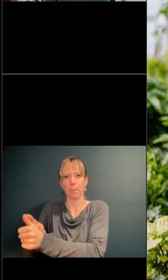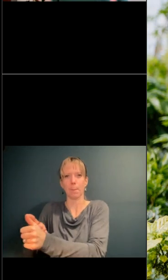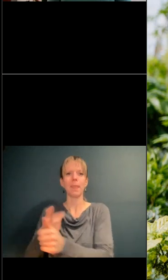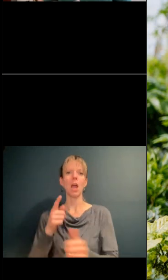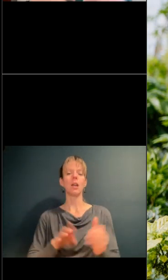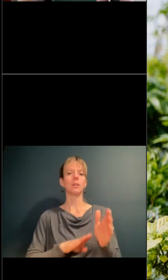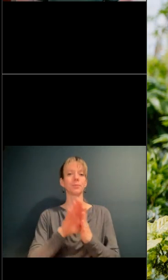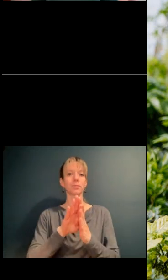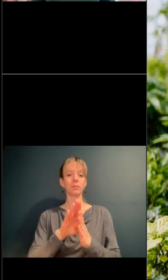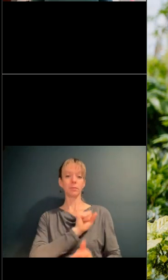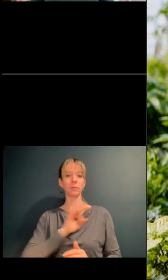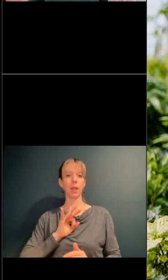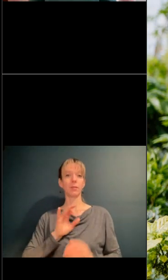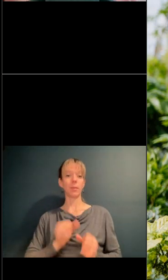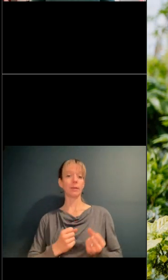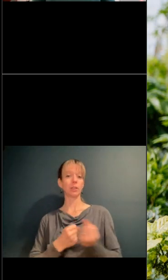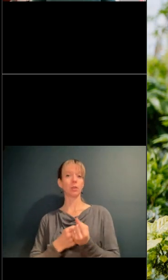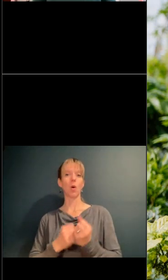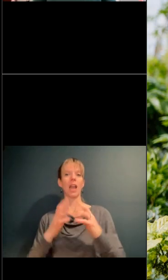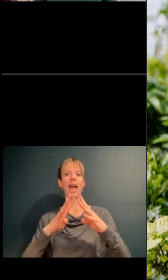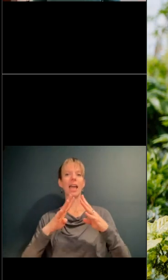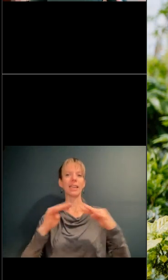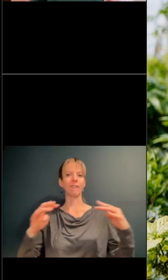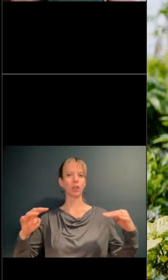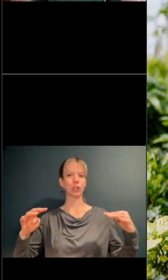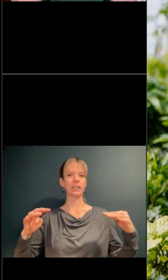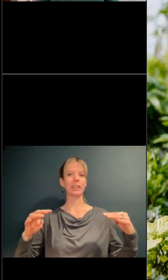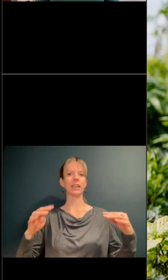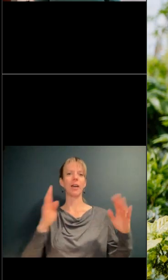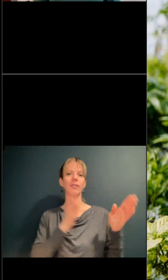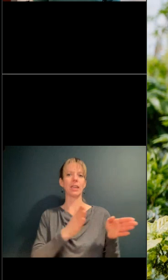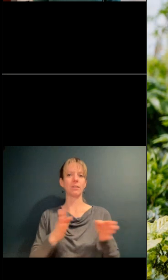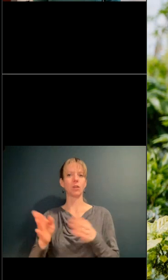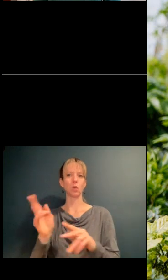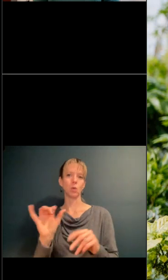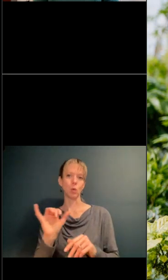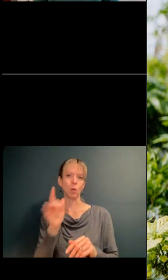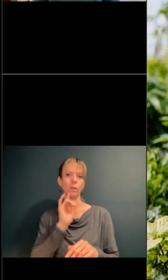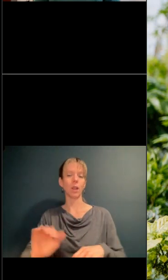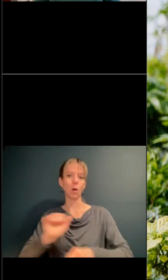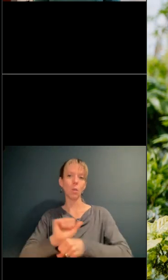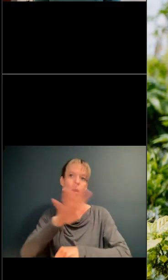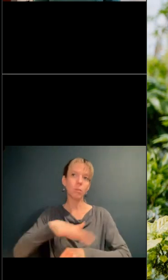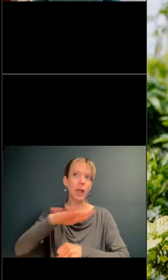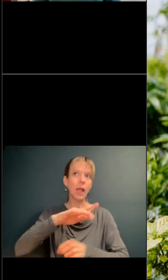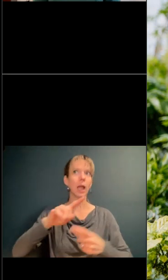staff to support a diversity of individuals while in their workplaces, and classes, and programs?